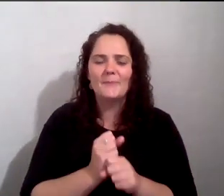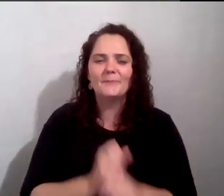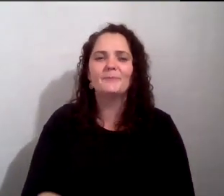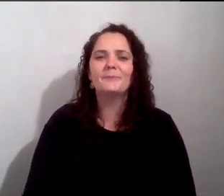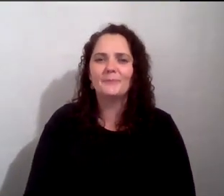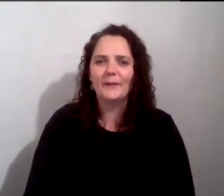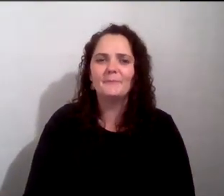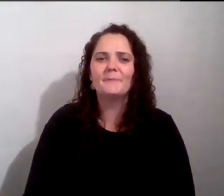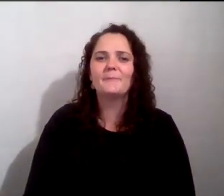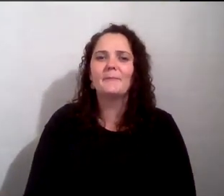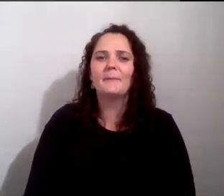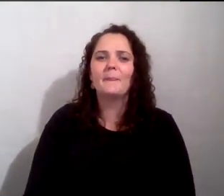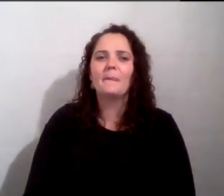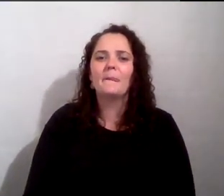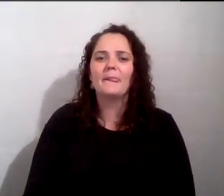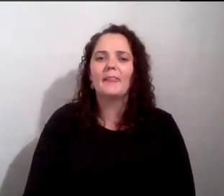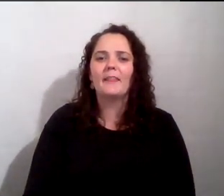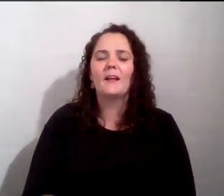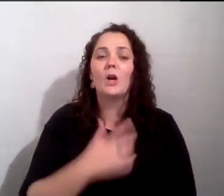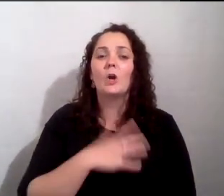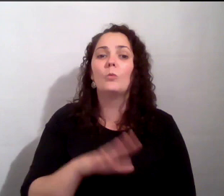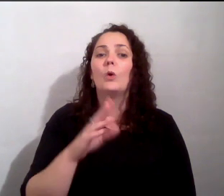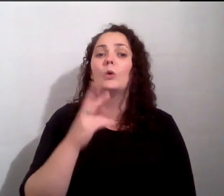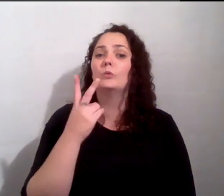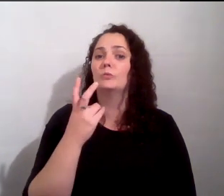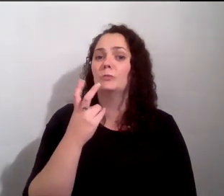two great portraits within the Collection. The first is this